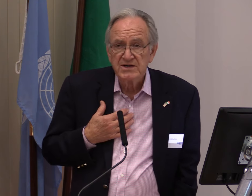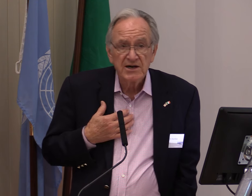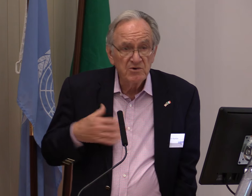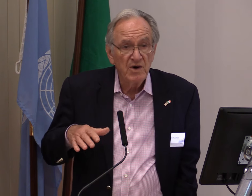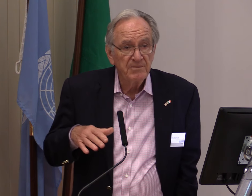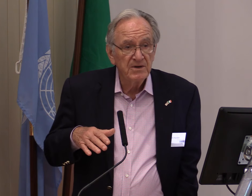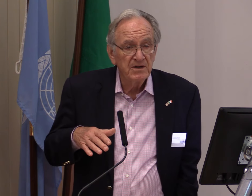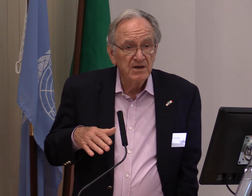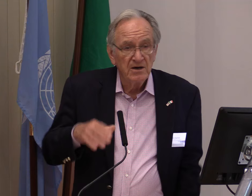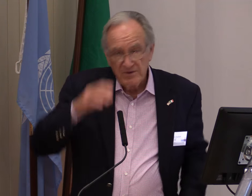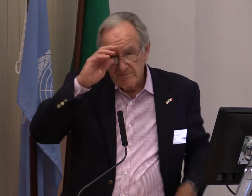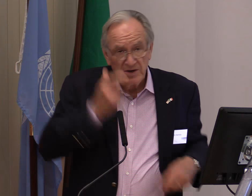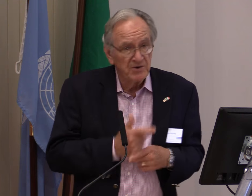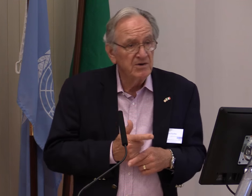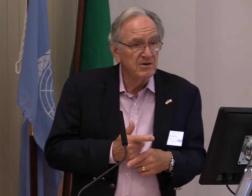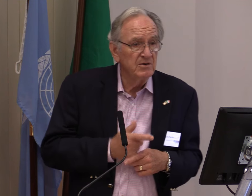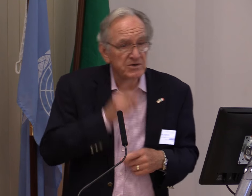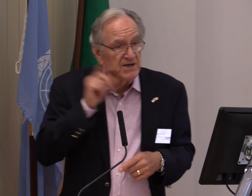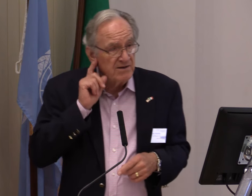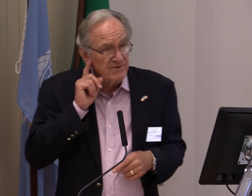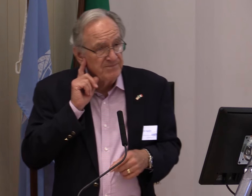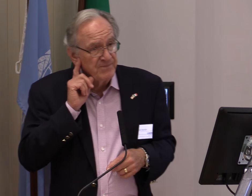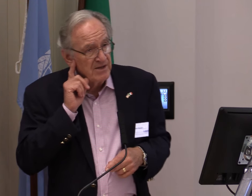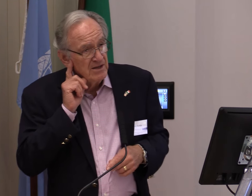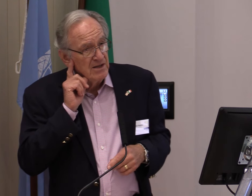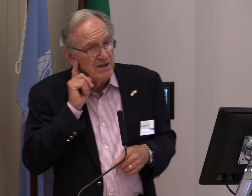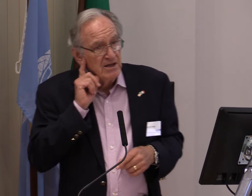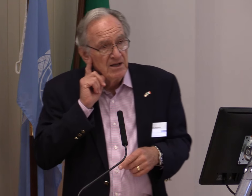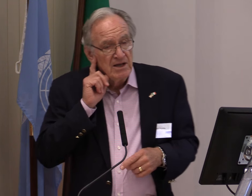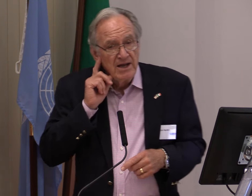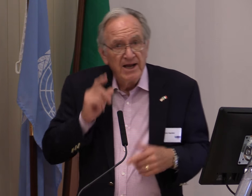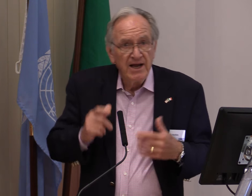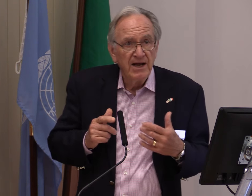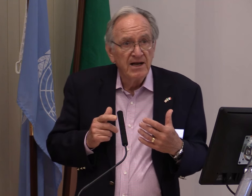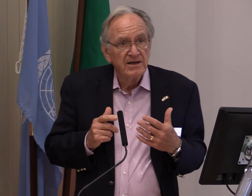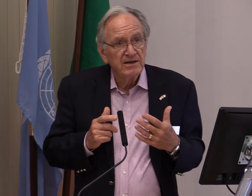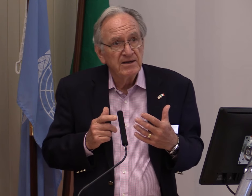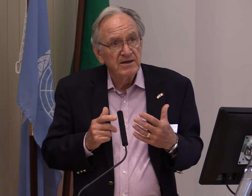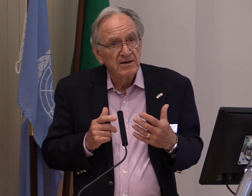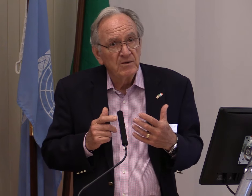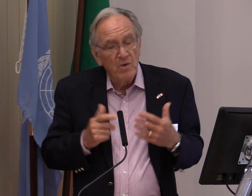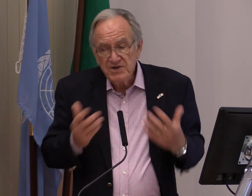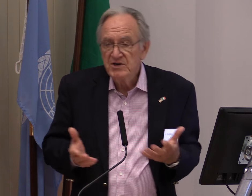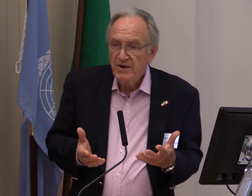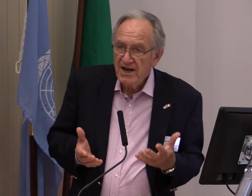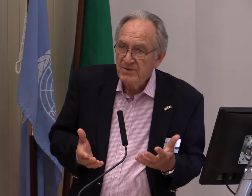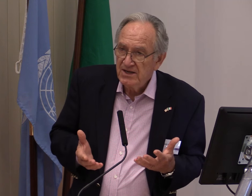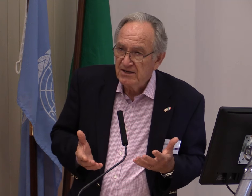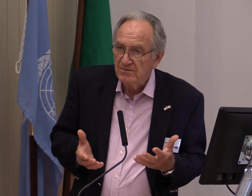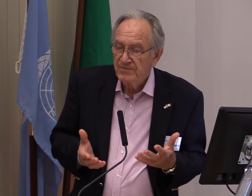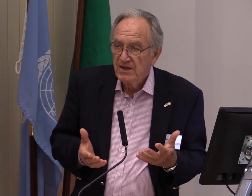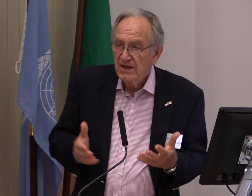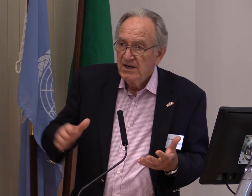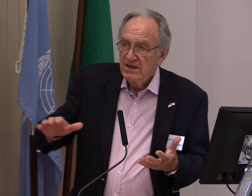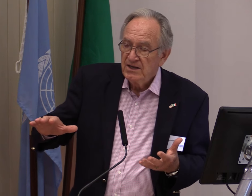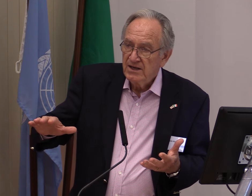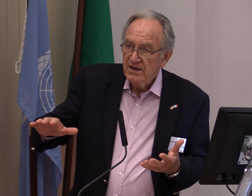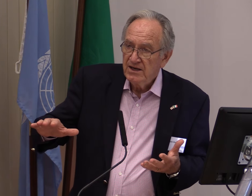story is I grew up, along with a brother who was deaf. And watching what happened to him